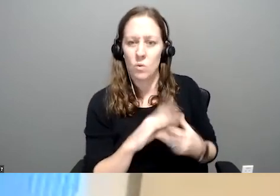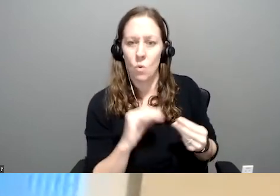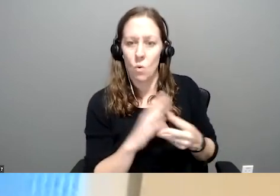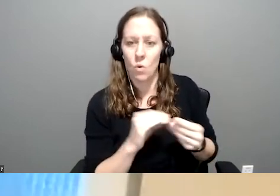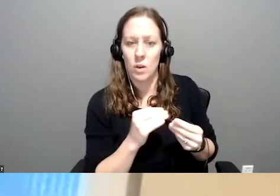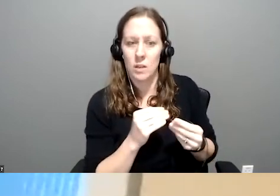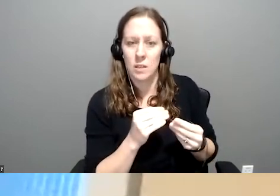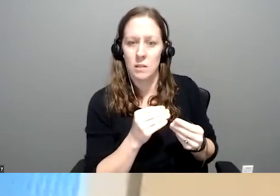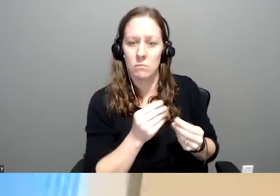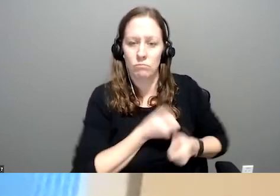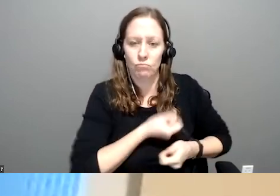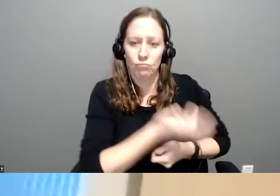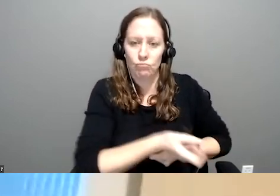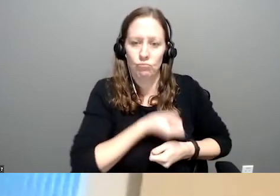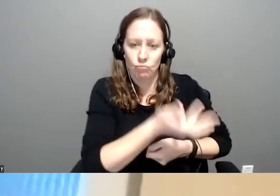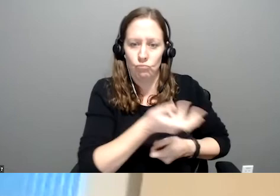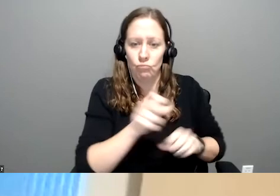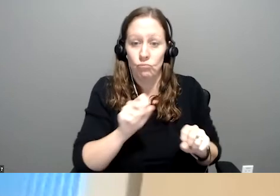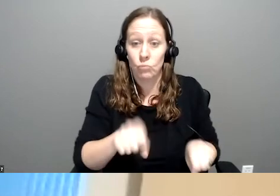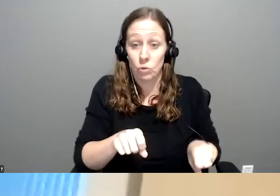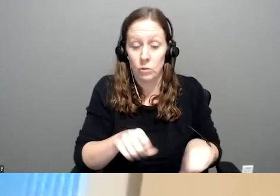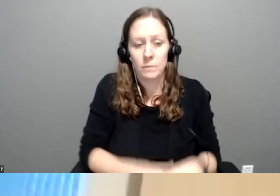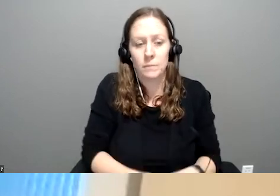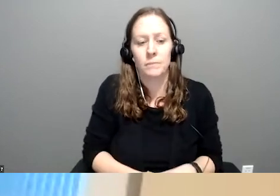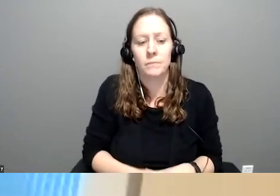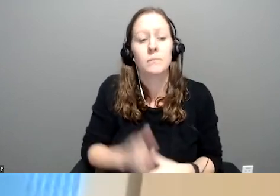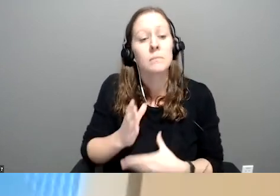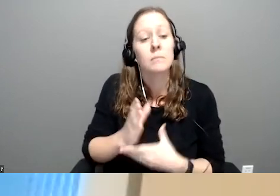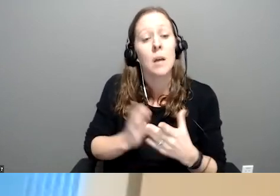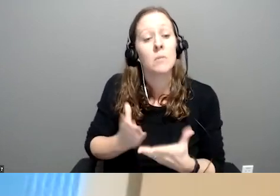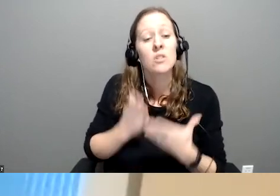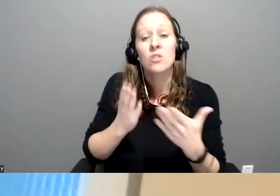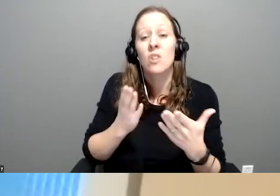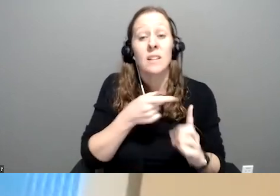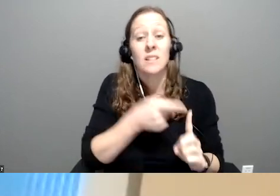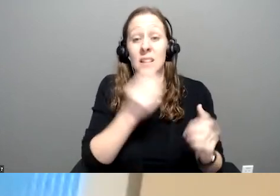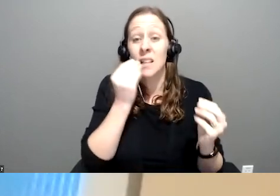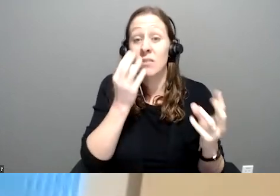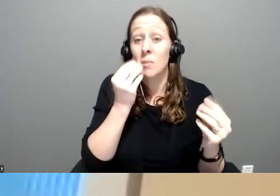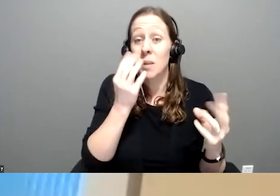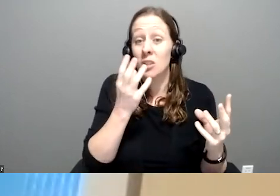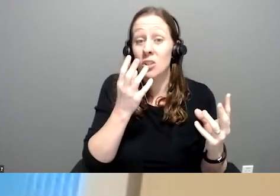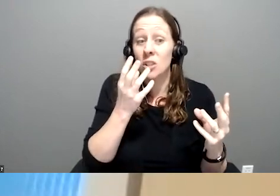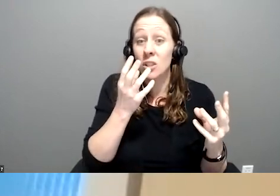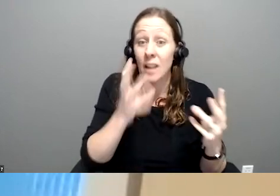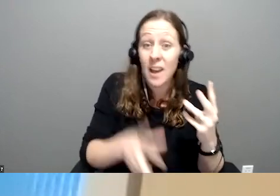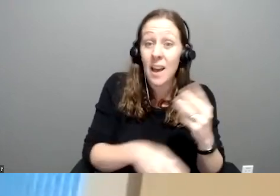Some also suggested that audio visual aids would certainly help in terms of the content.